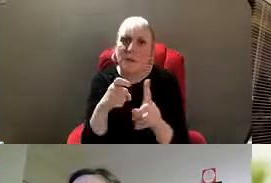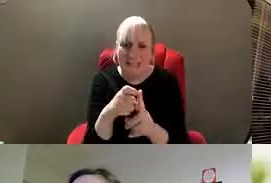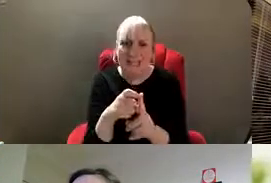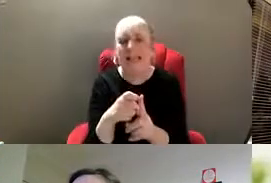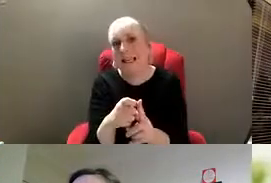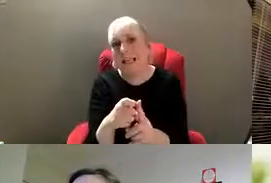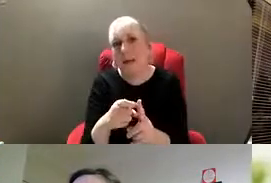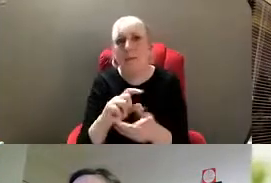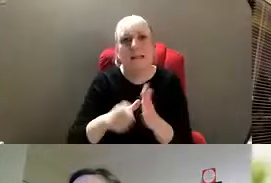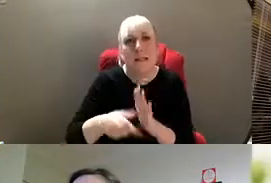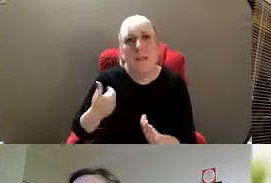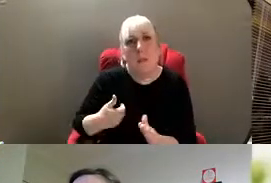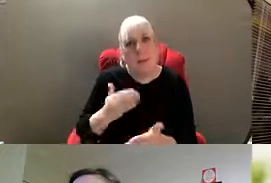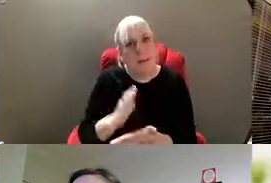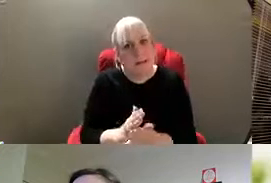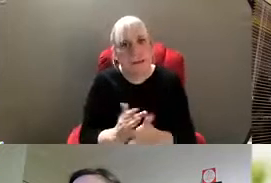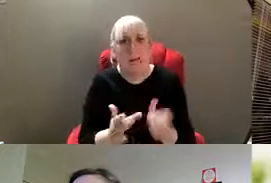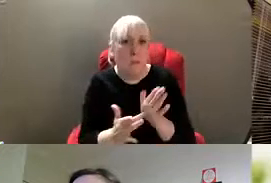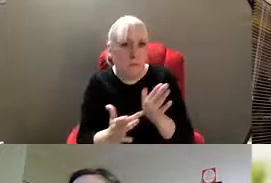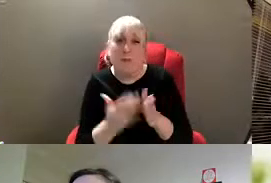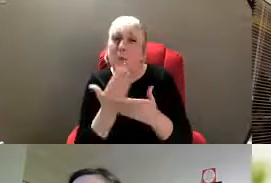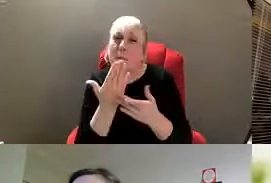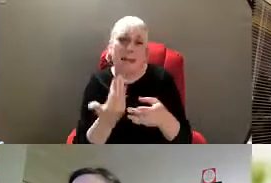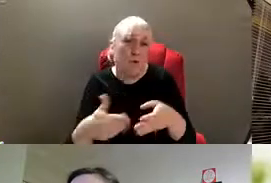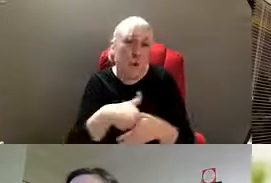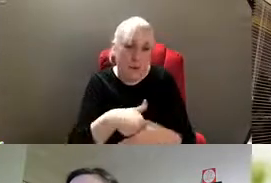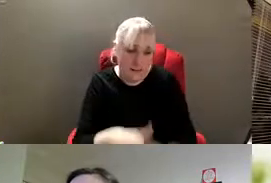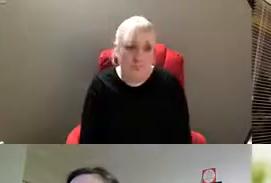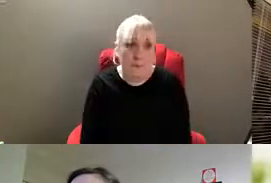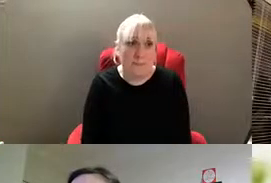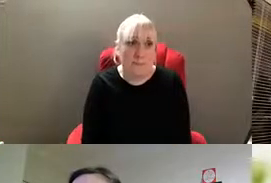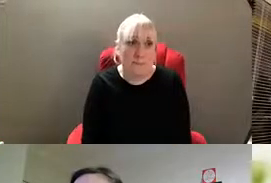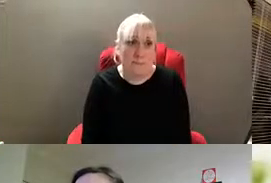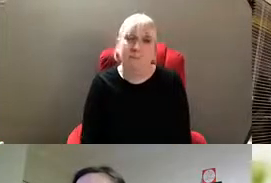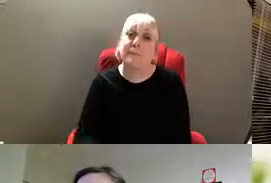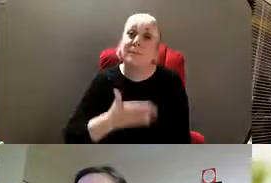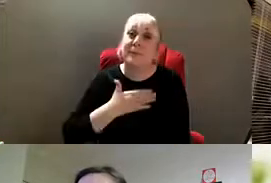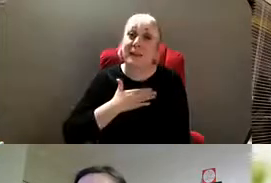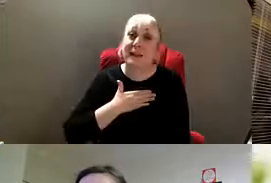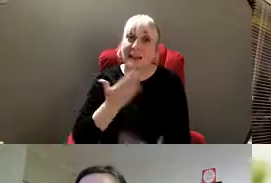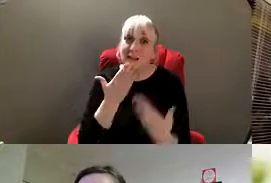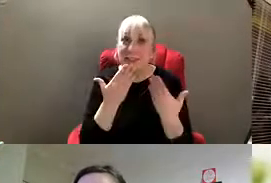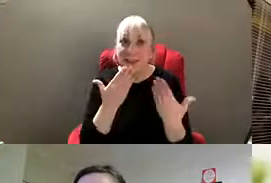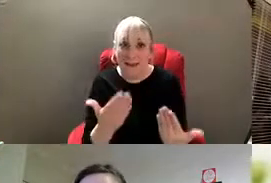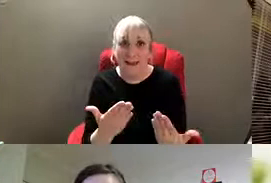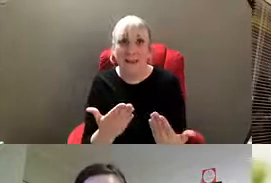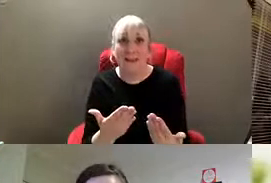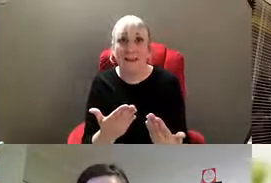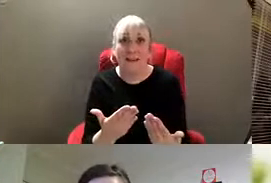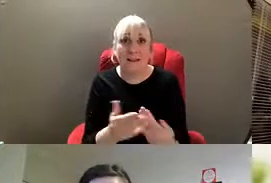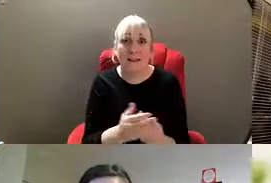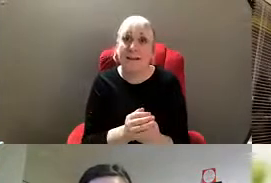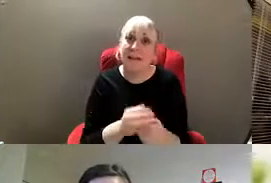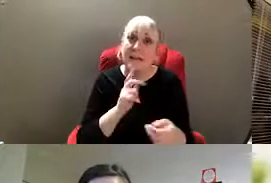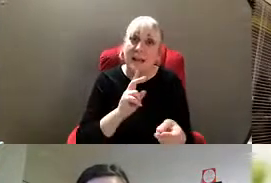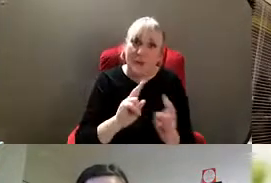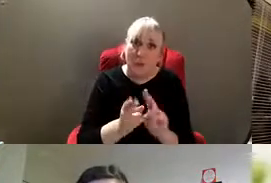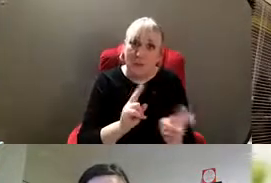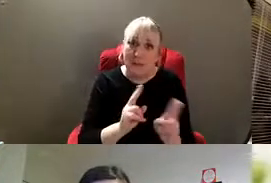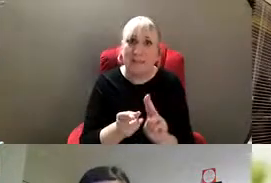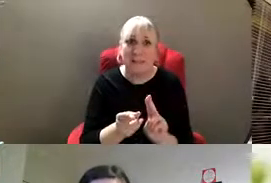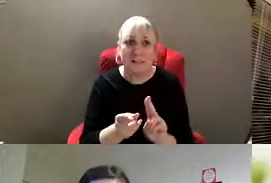so please do join us and again i would like to thank you our our interpreters um for all the